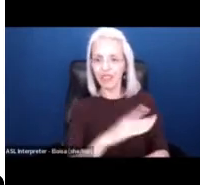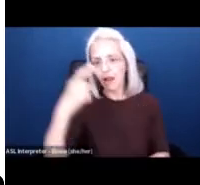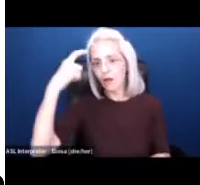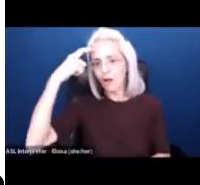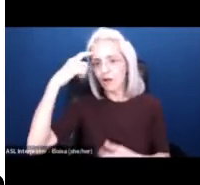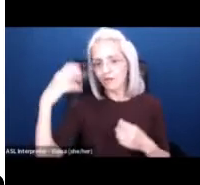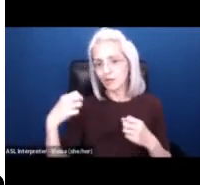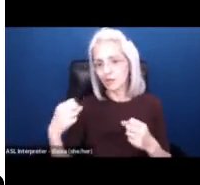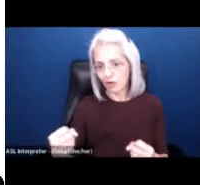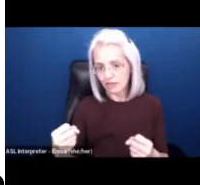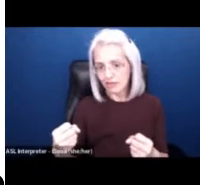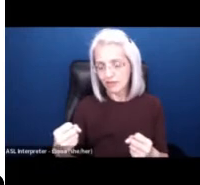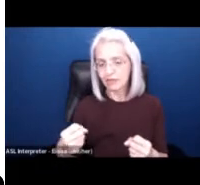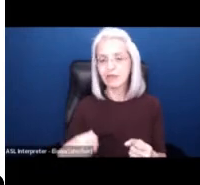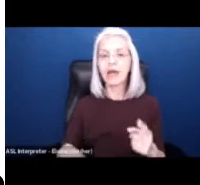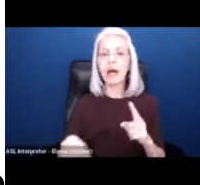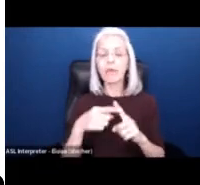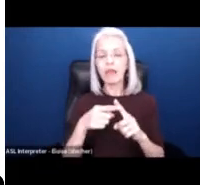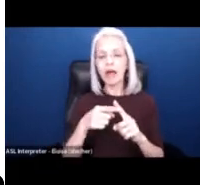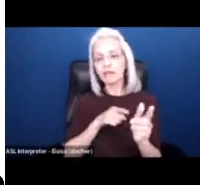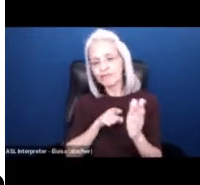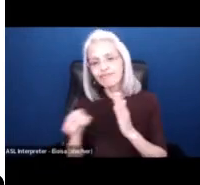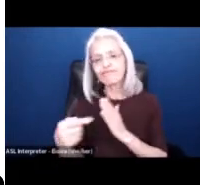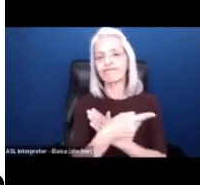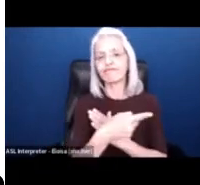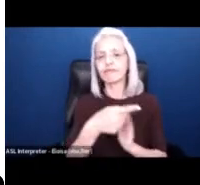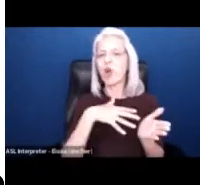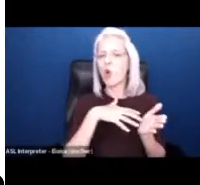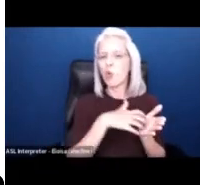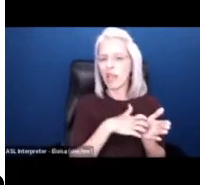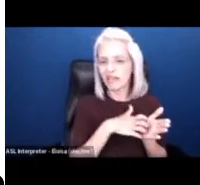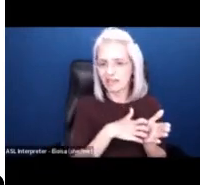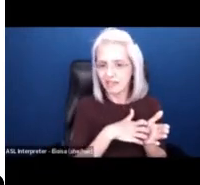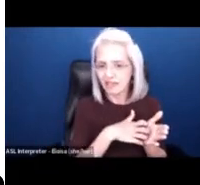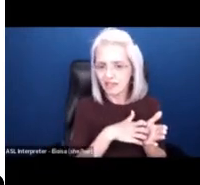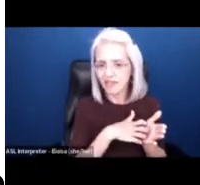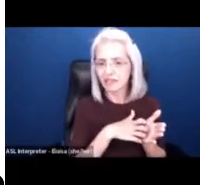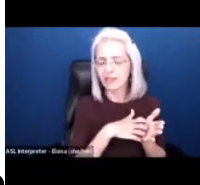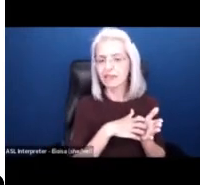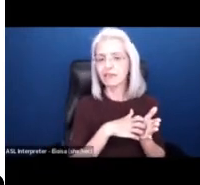and circumventing the cognitive weaknesses that they experience and they can become obstacles.